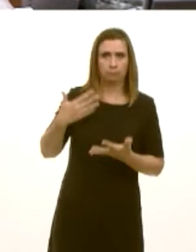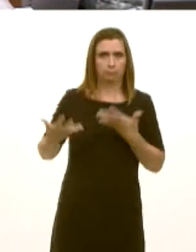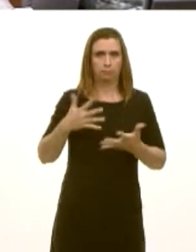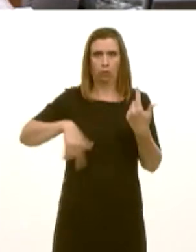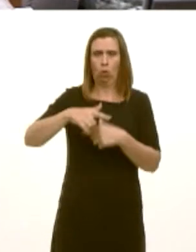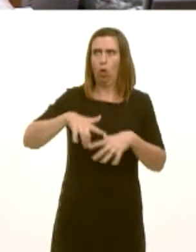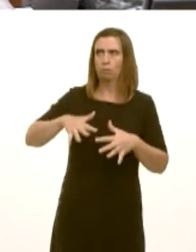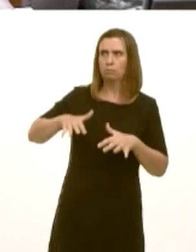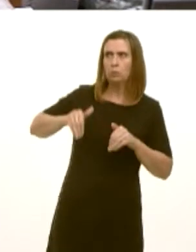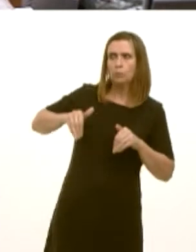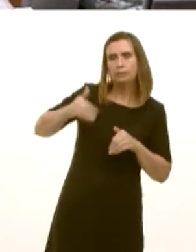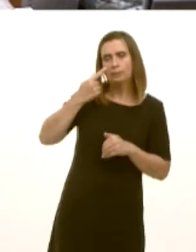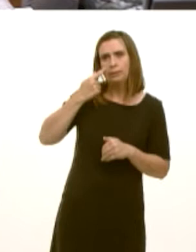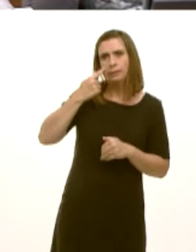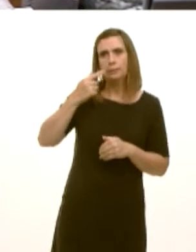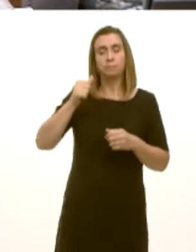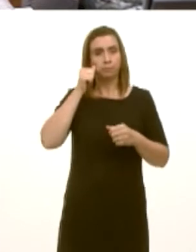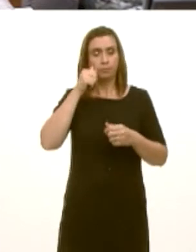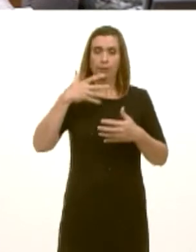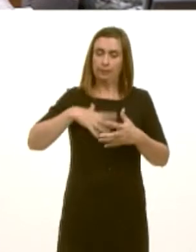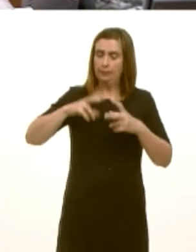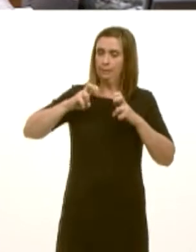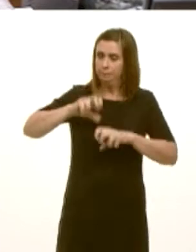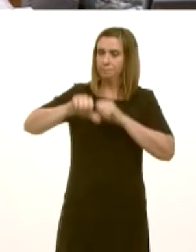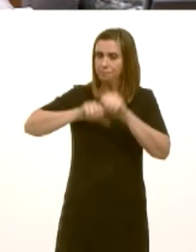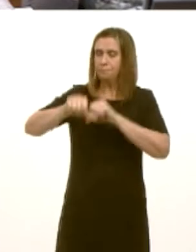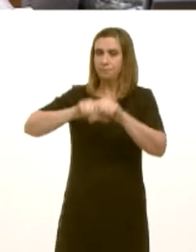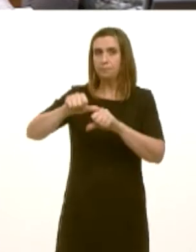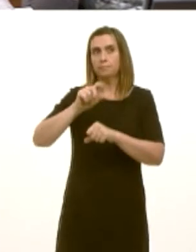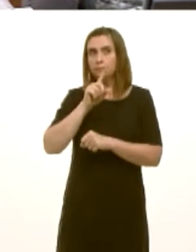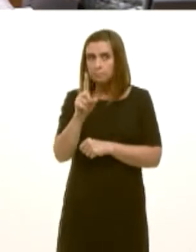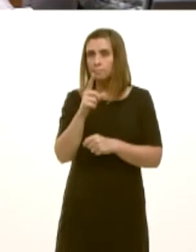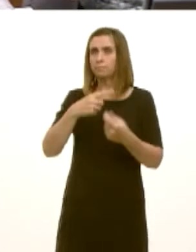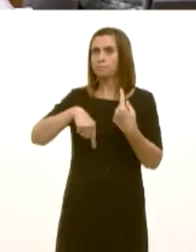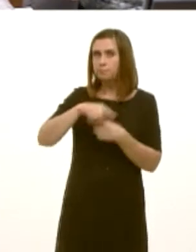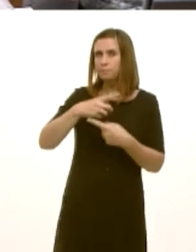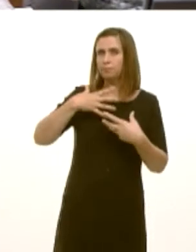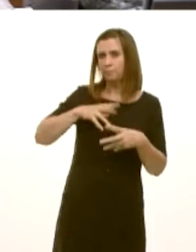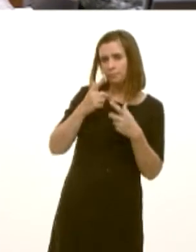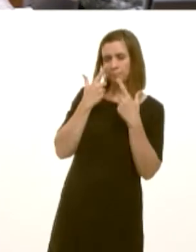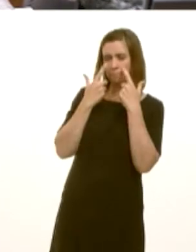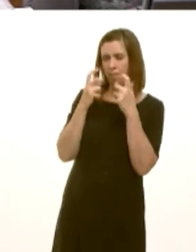demands, but we have already embarked on a process of examining carefully the anti-poverty